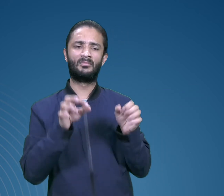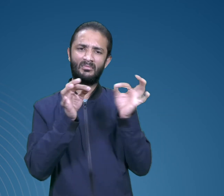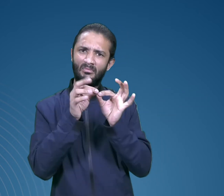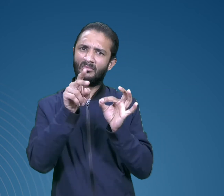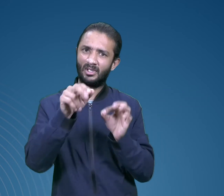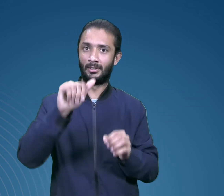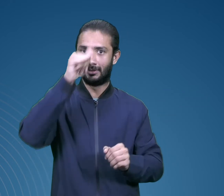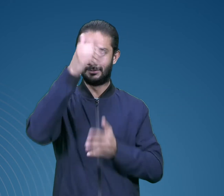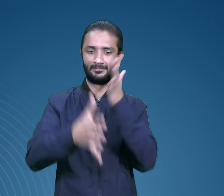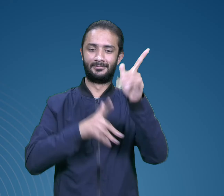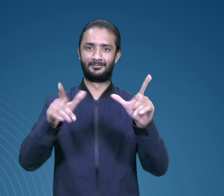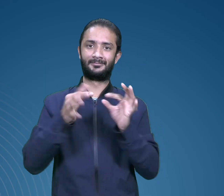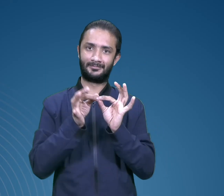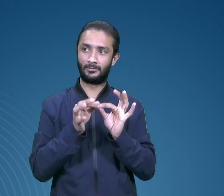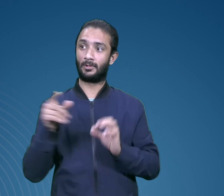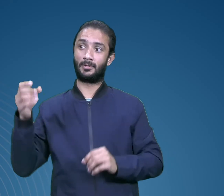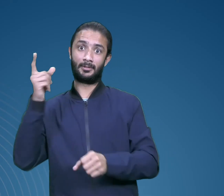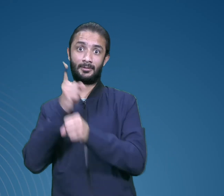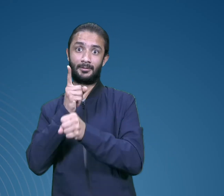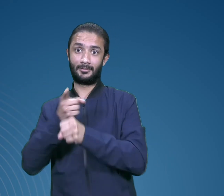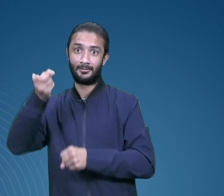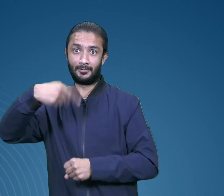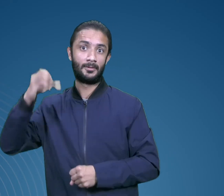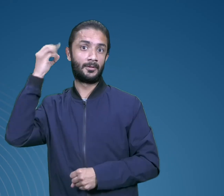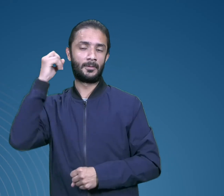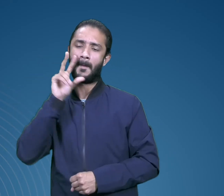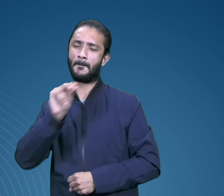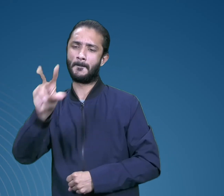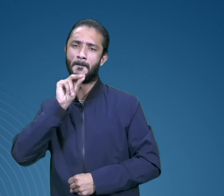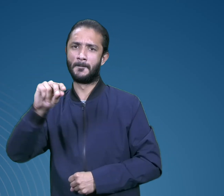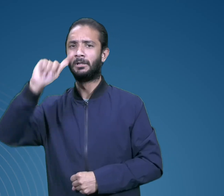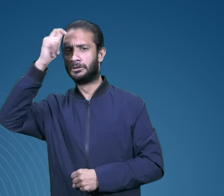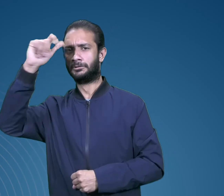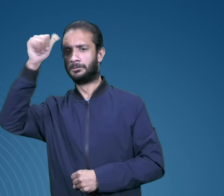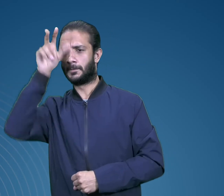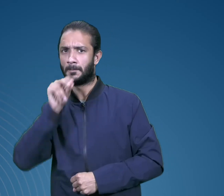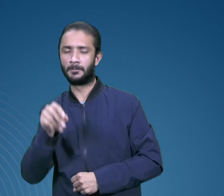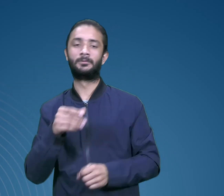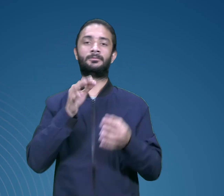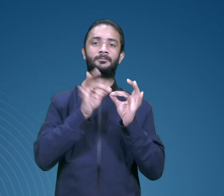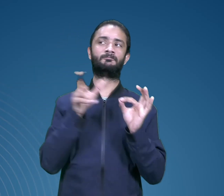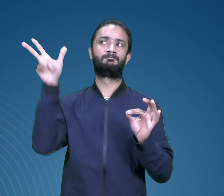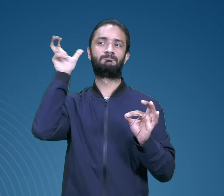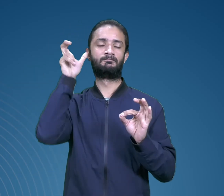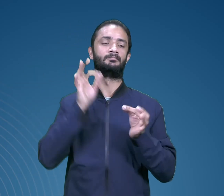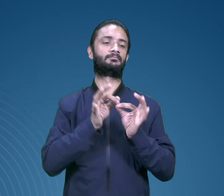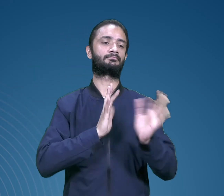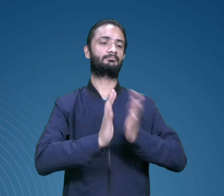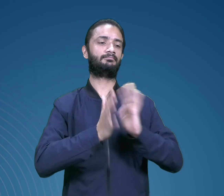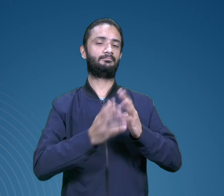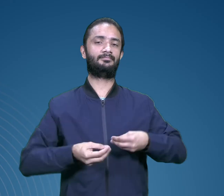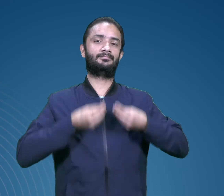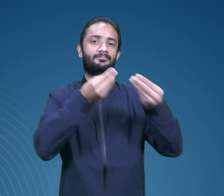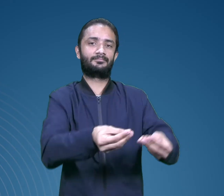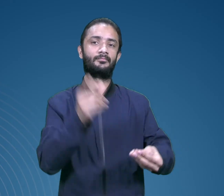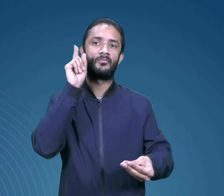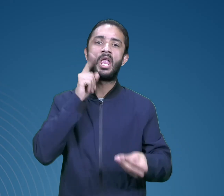communication access. Teaching instructions as well as conversations in the classroom should be interpreted for deaf students.